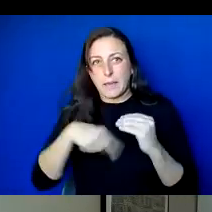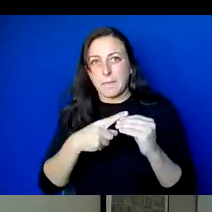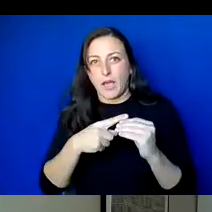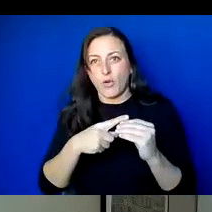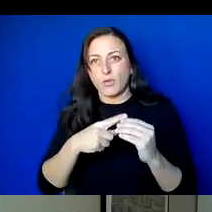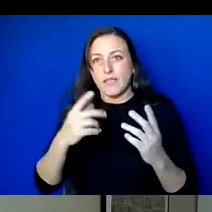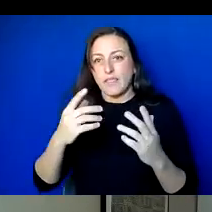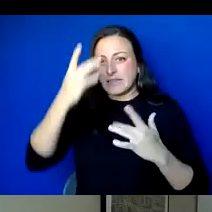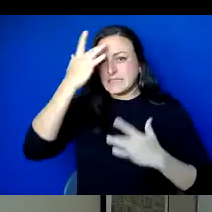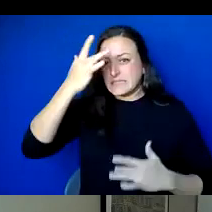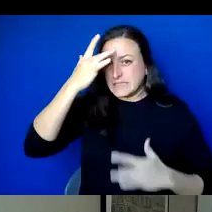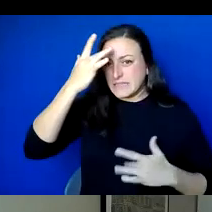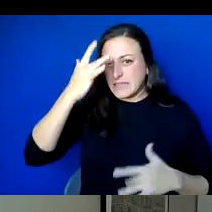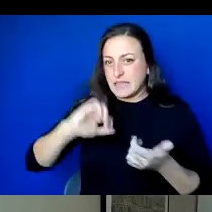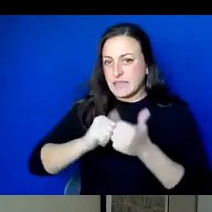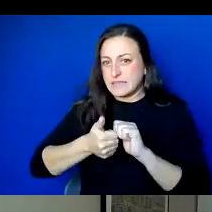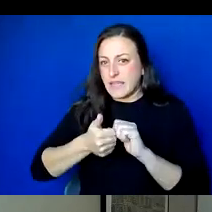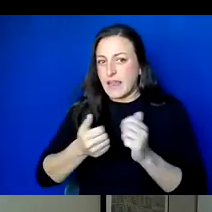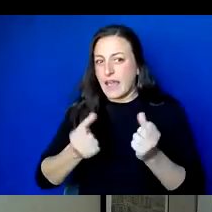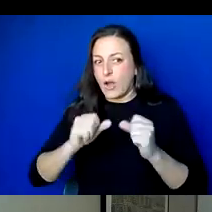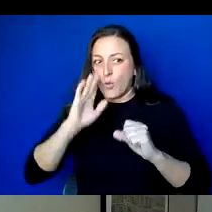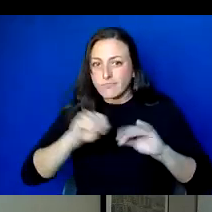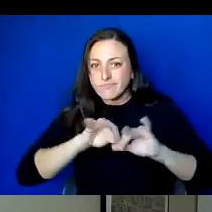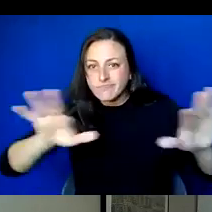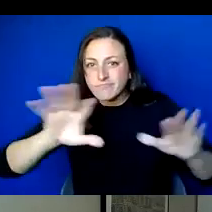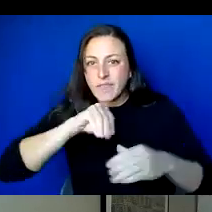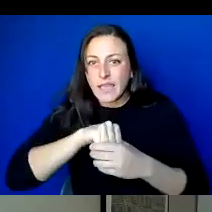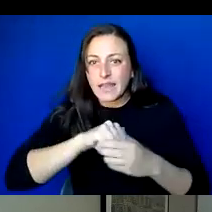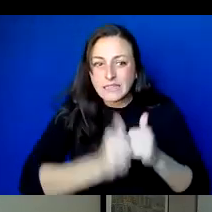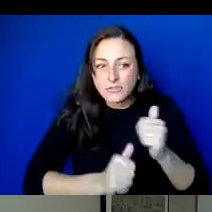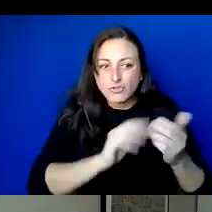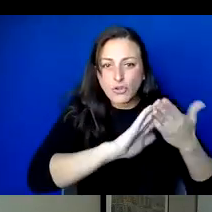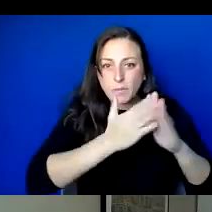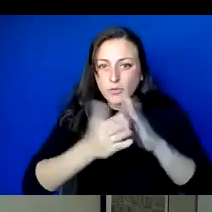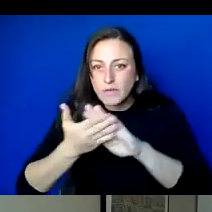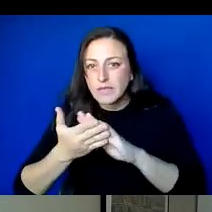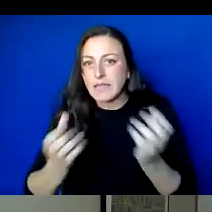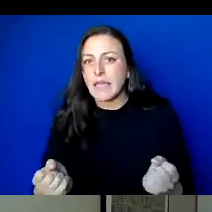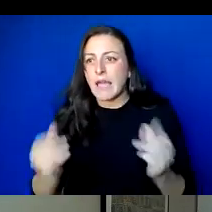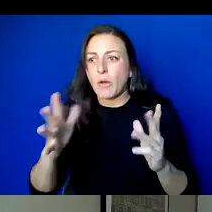disease within the community, positivity rates, hospitalization rates - these different things